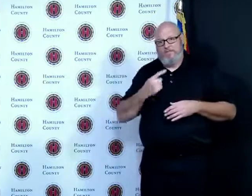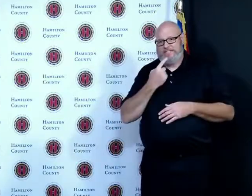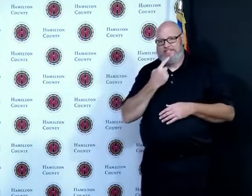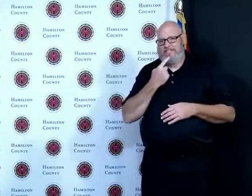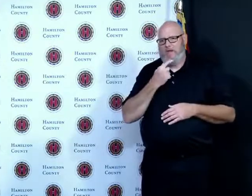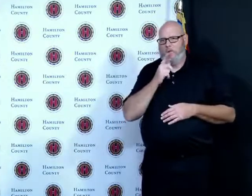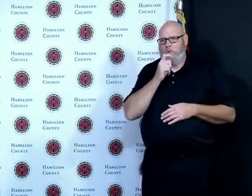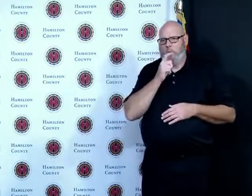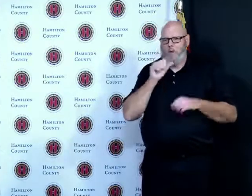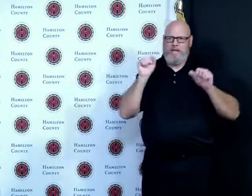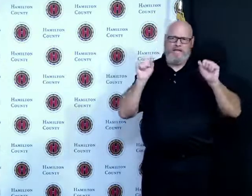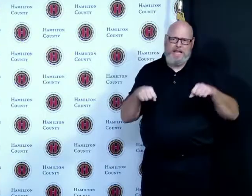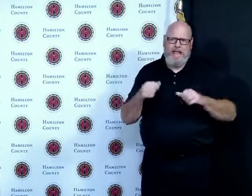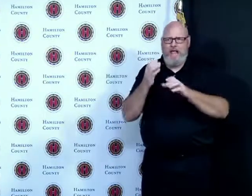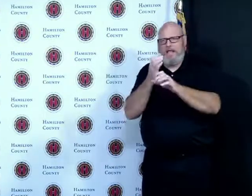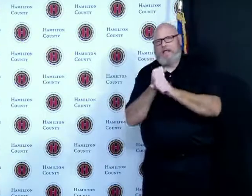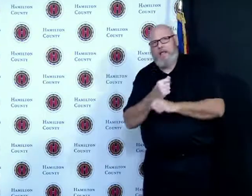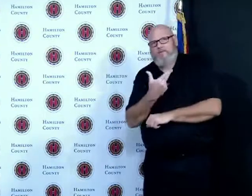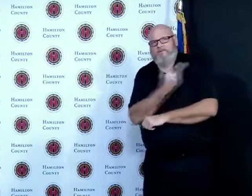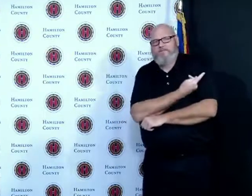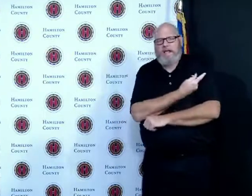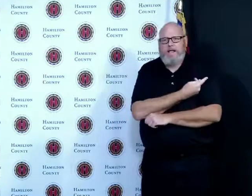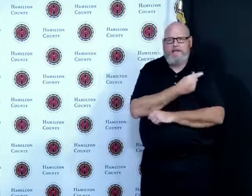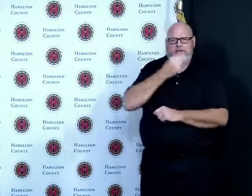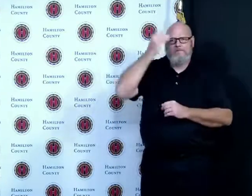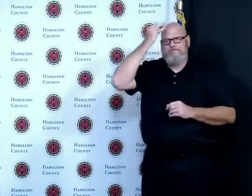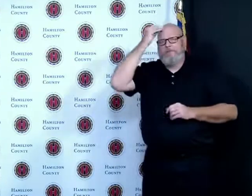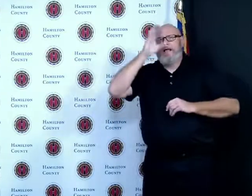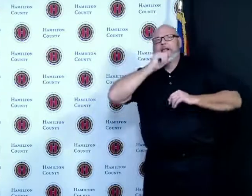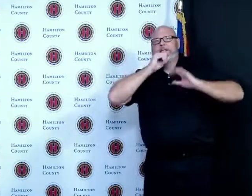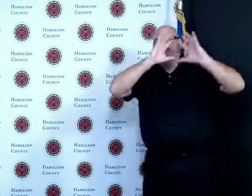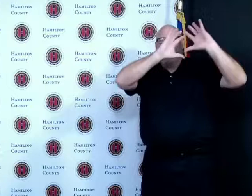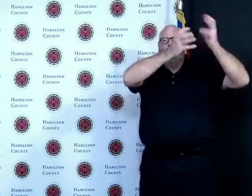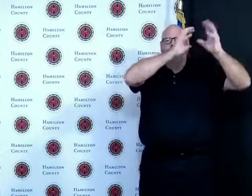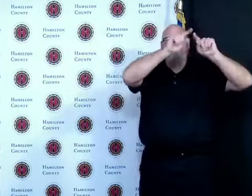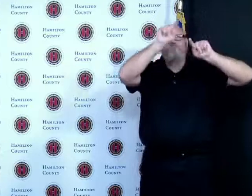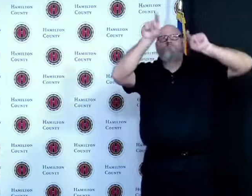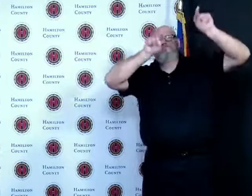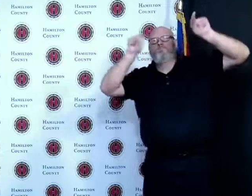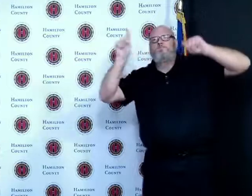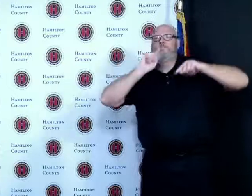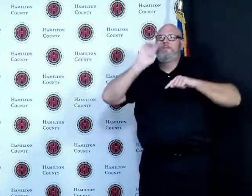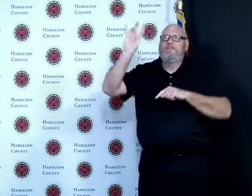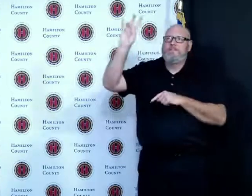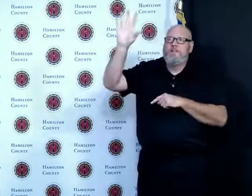don't have enough doses to cover all those that are being made eligible as we go the ration now